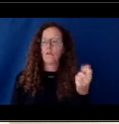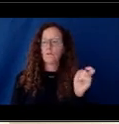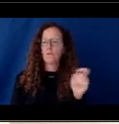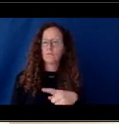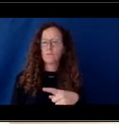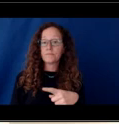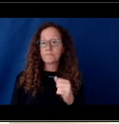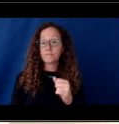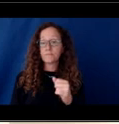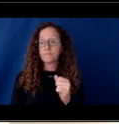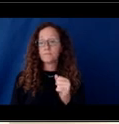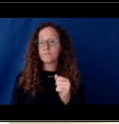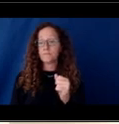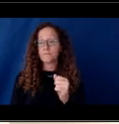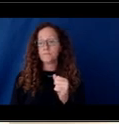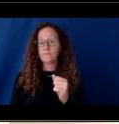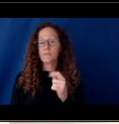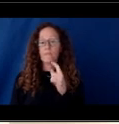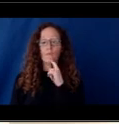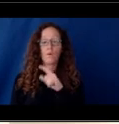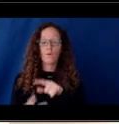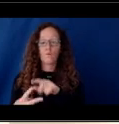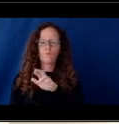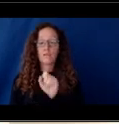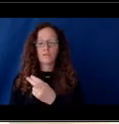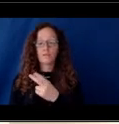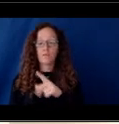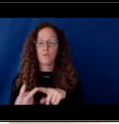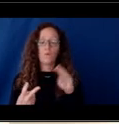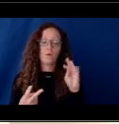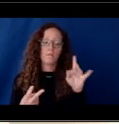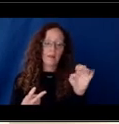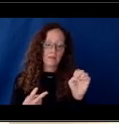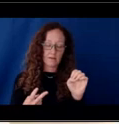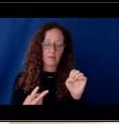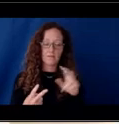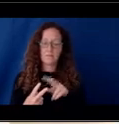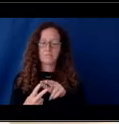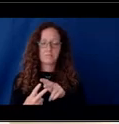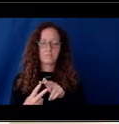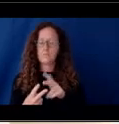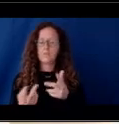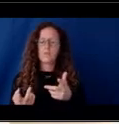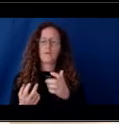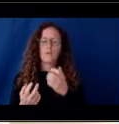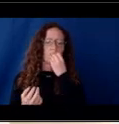and this one can go to either Rish or you, was asking how was the warm season determined?